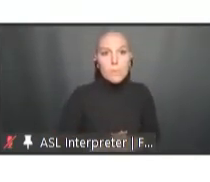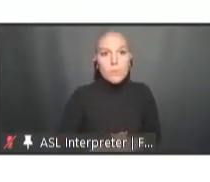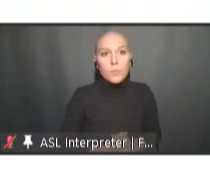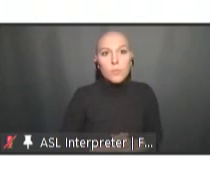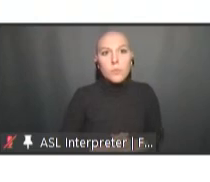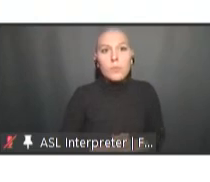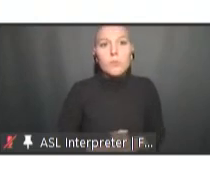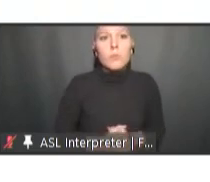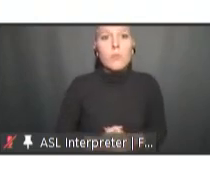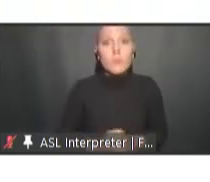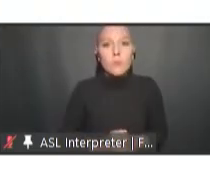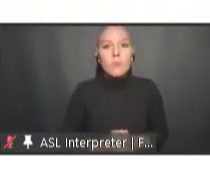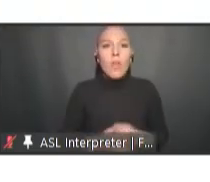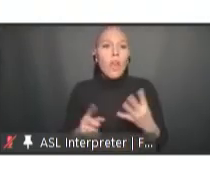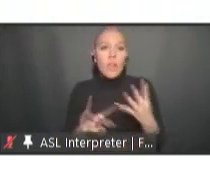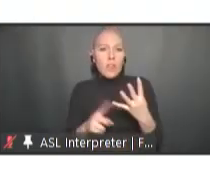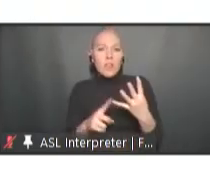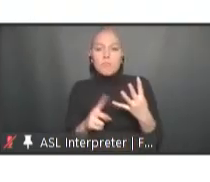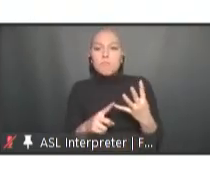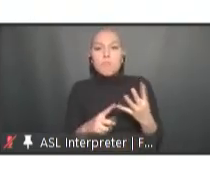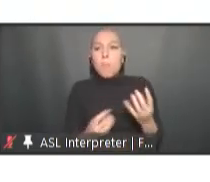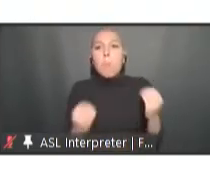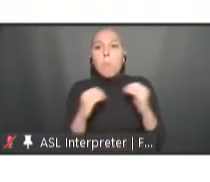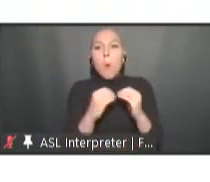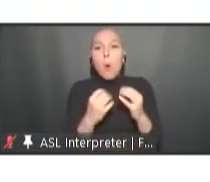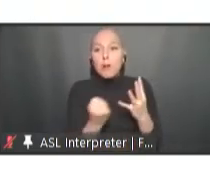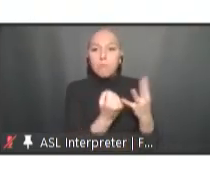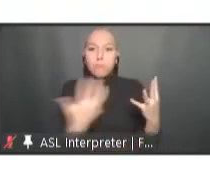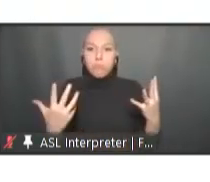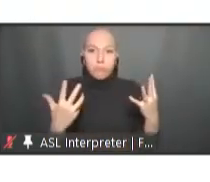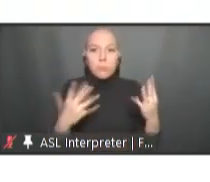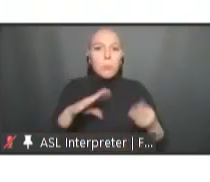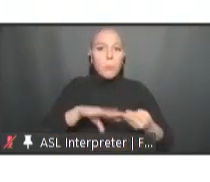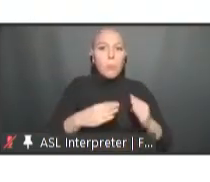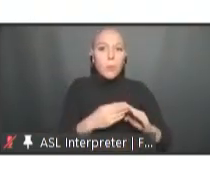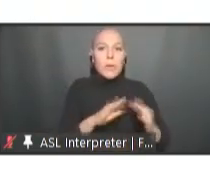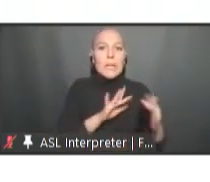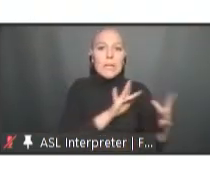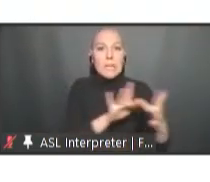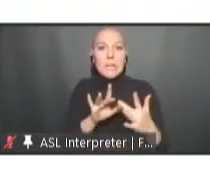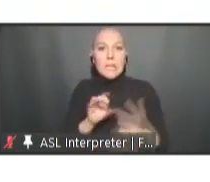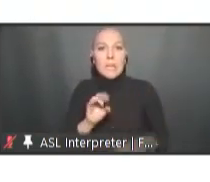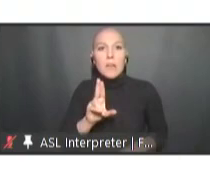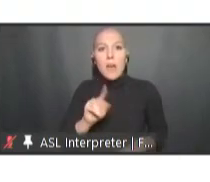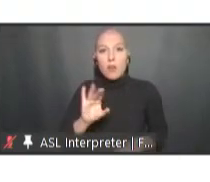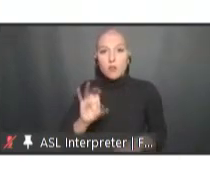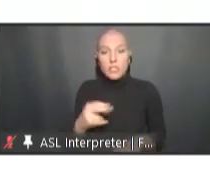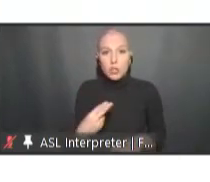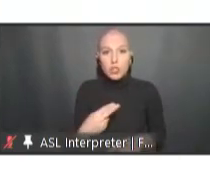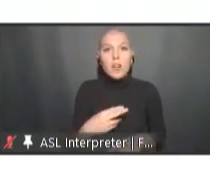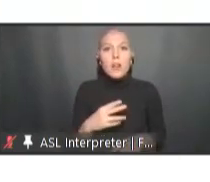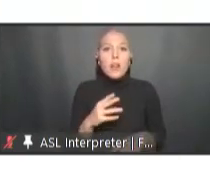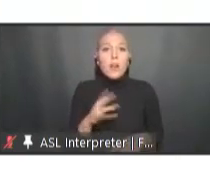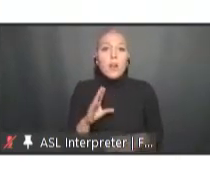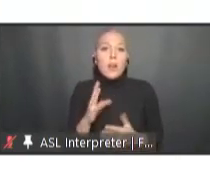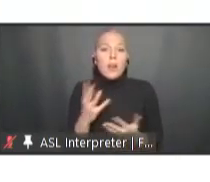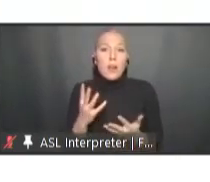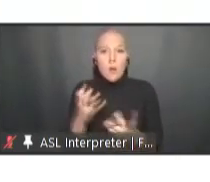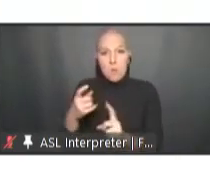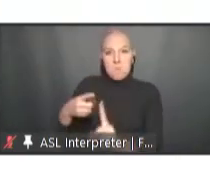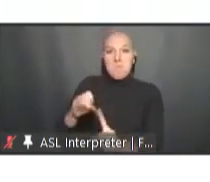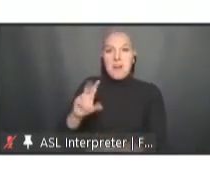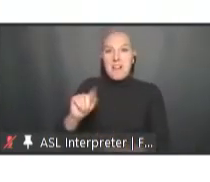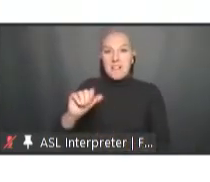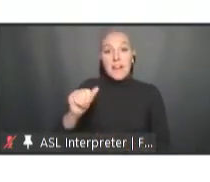Further examples of our community outreach; I'll point you to the aha.org/vaccine-stories. You